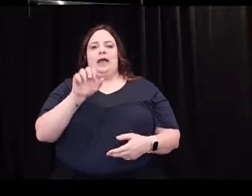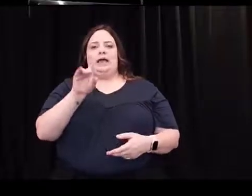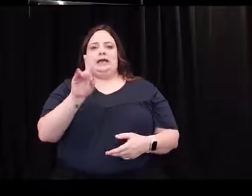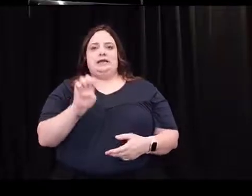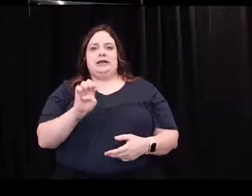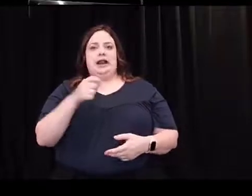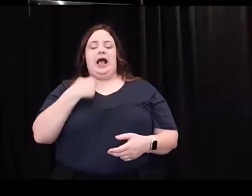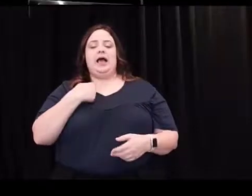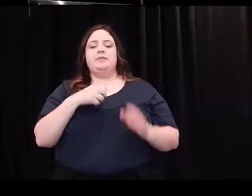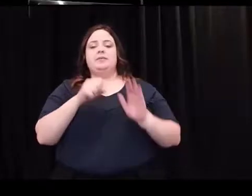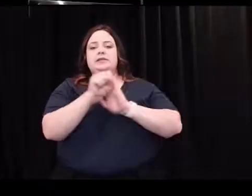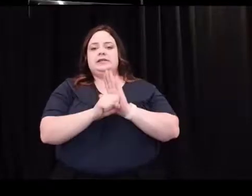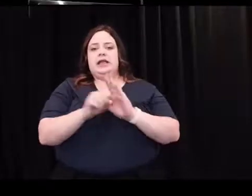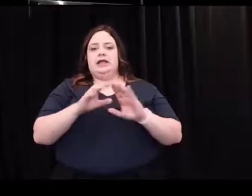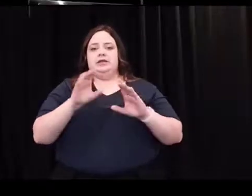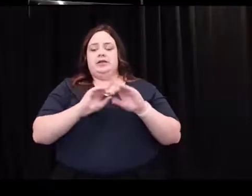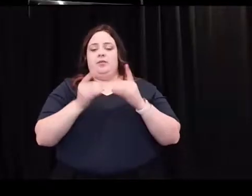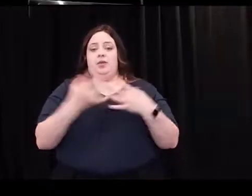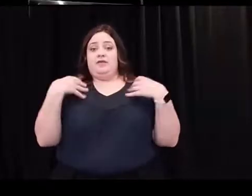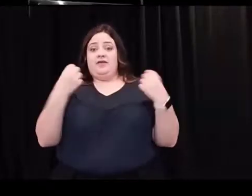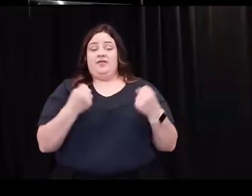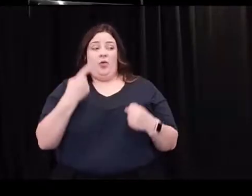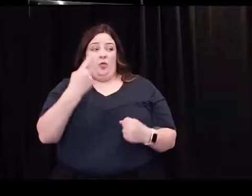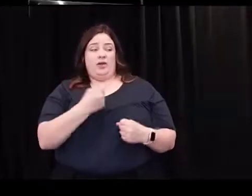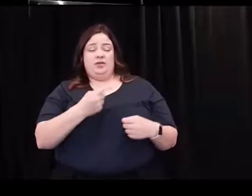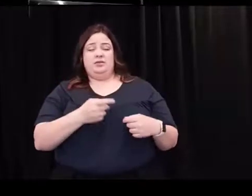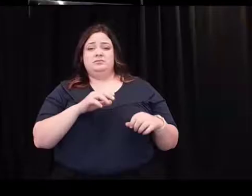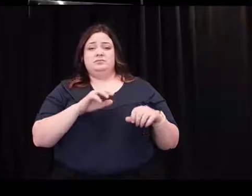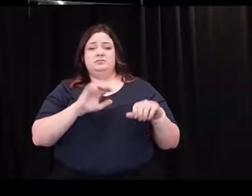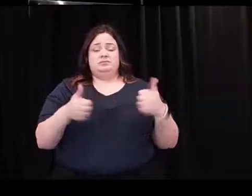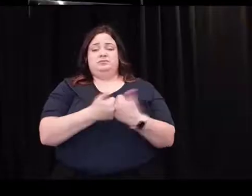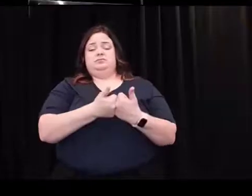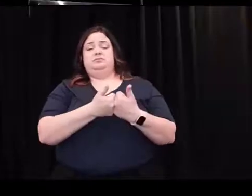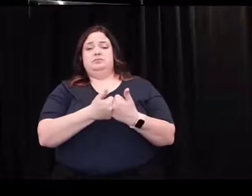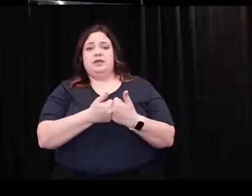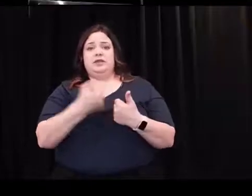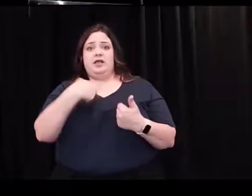Health. And one of the most common challenges we face is that we've got a lot of pages,